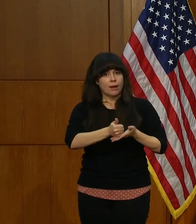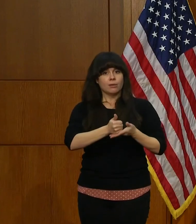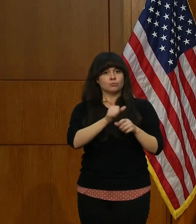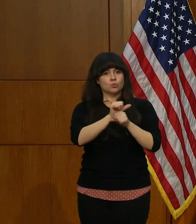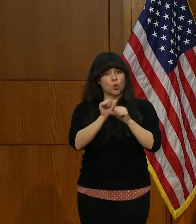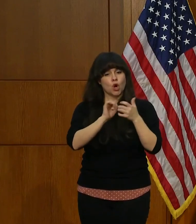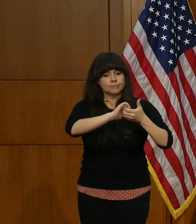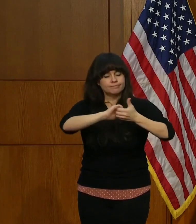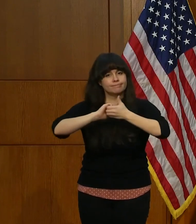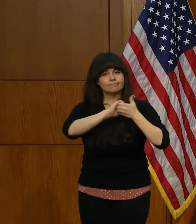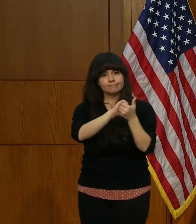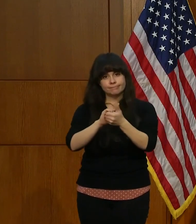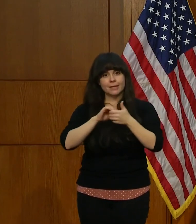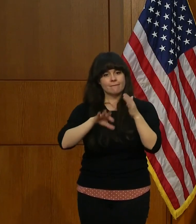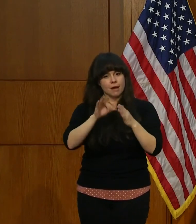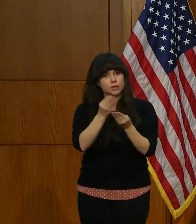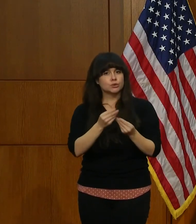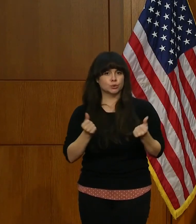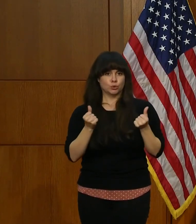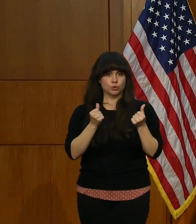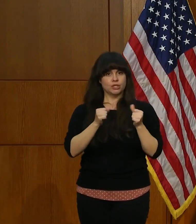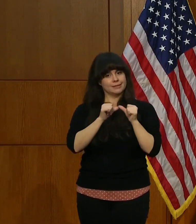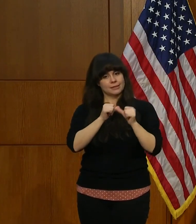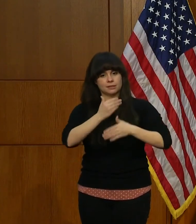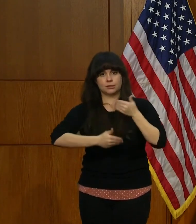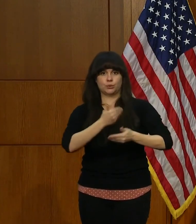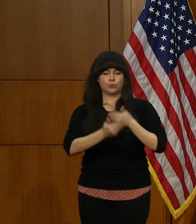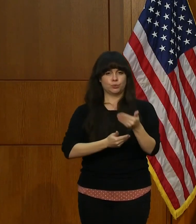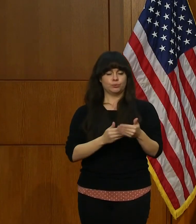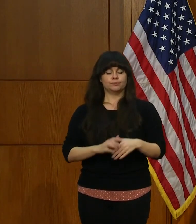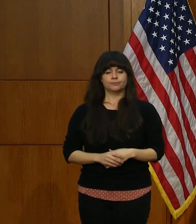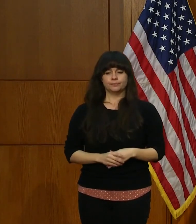LEVEL TO WORK TOGETHER, FIND SOLUTIONS AND GET THIS MOVING